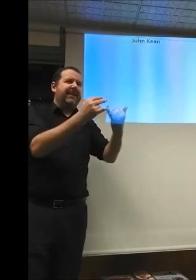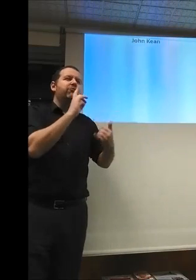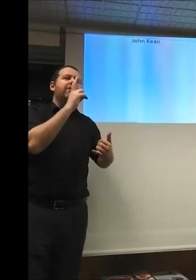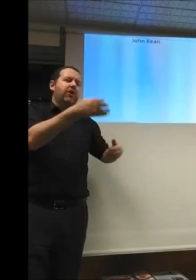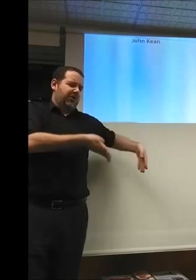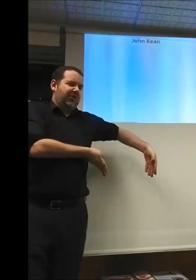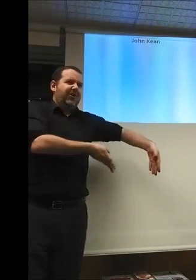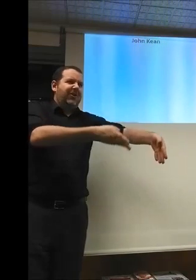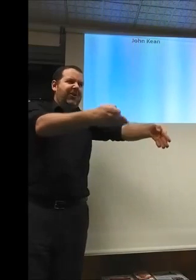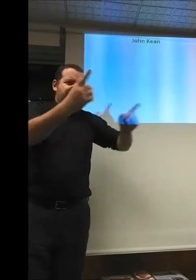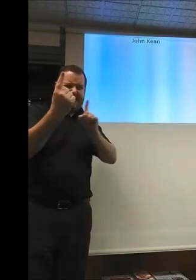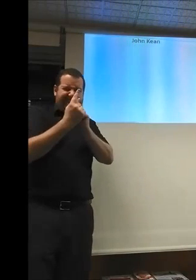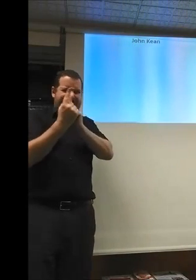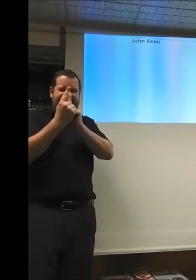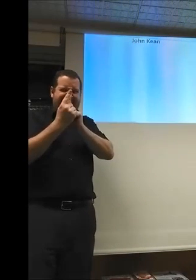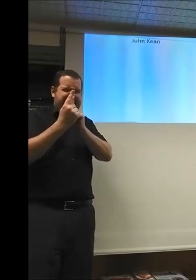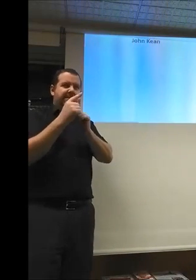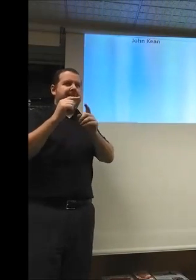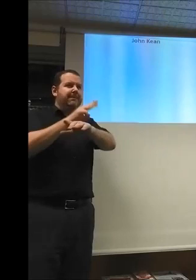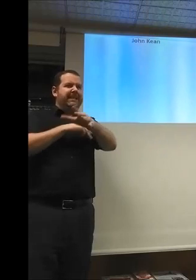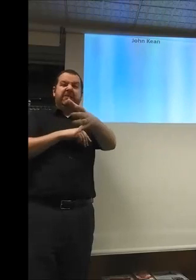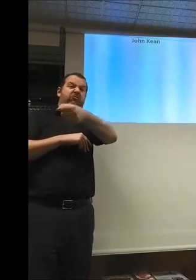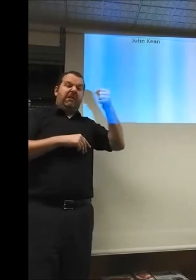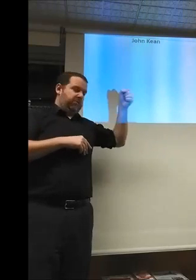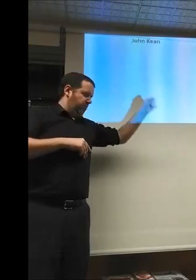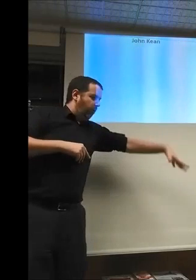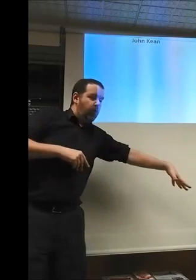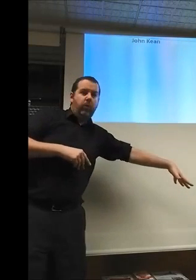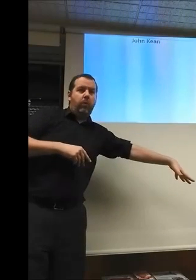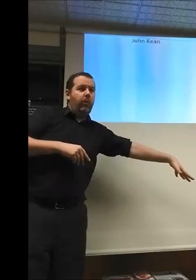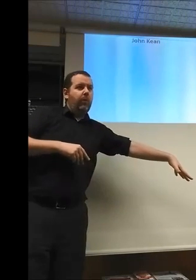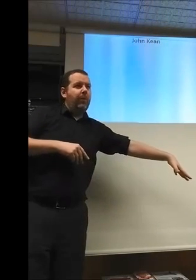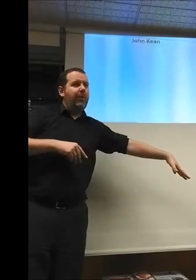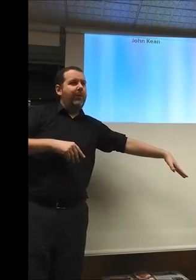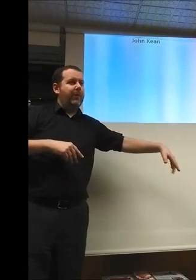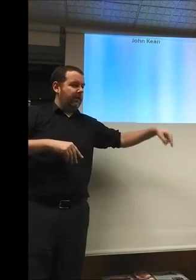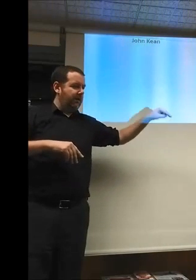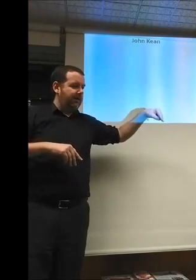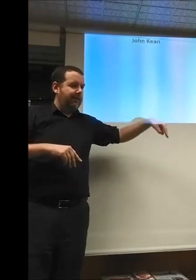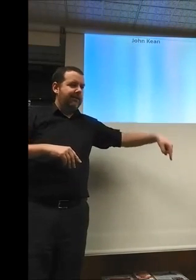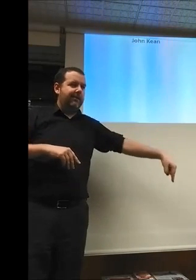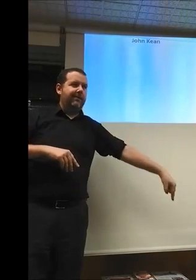This John Foley man was a bad man and he was from Tullamore. So he was born in 1842.